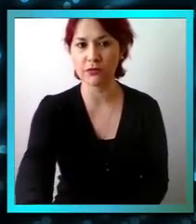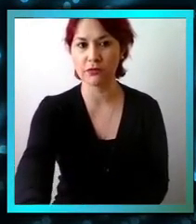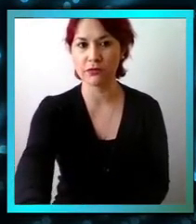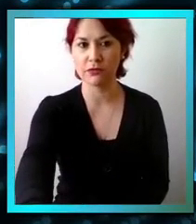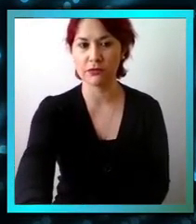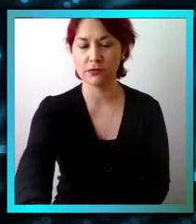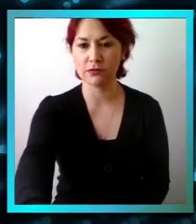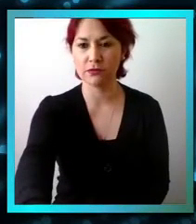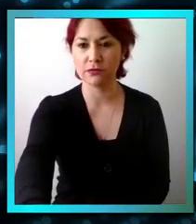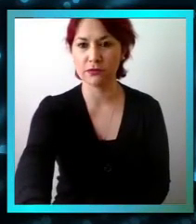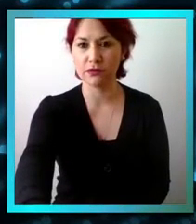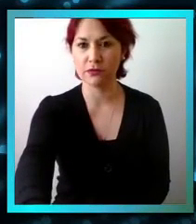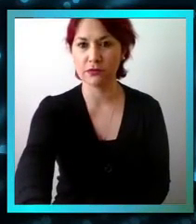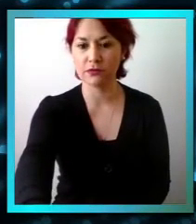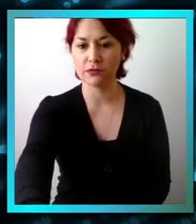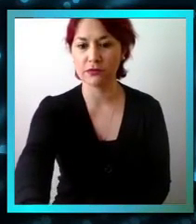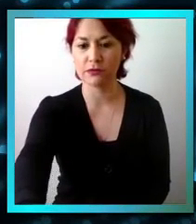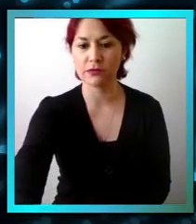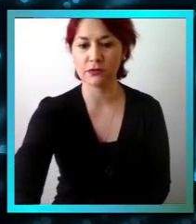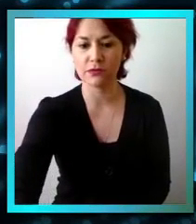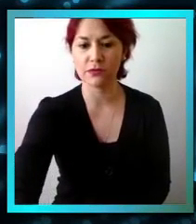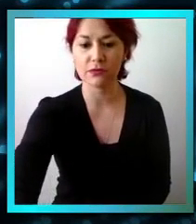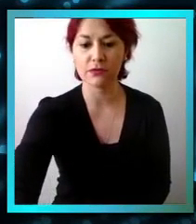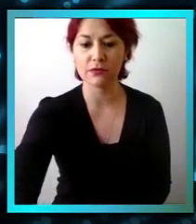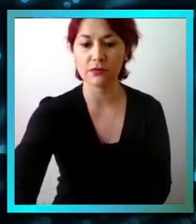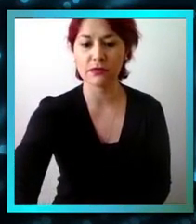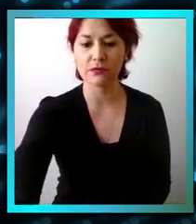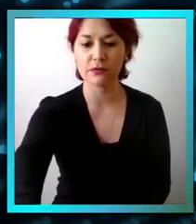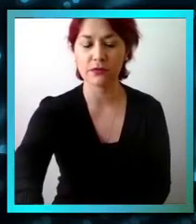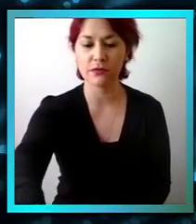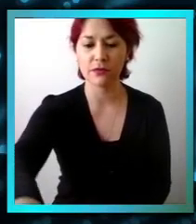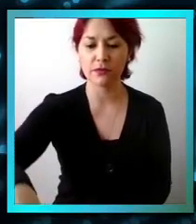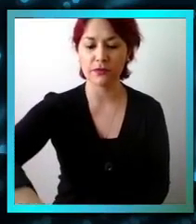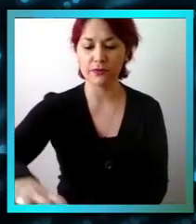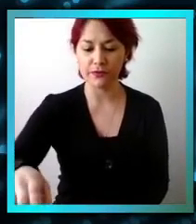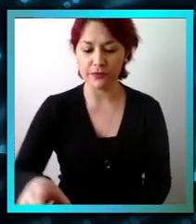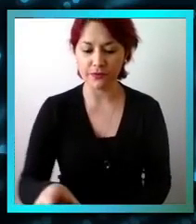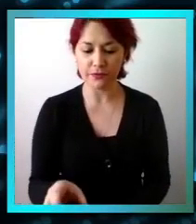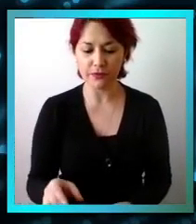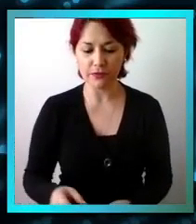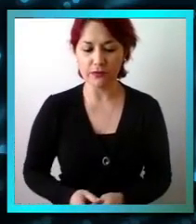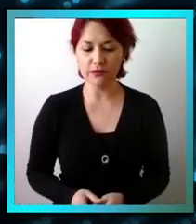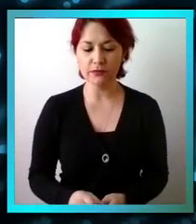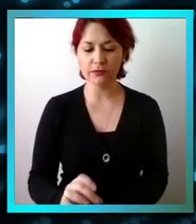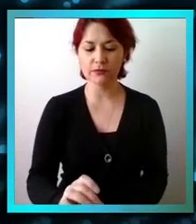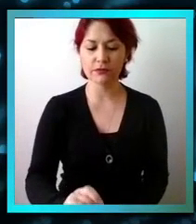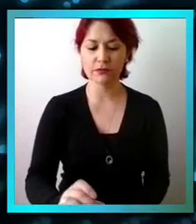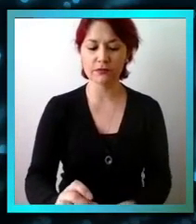to stop targeted attacks and cyber immunity for future industrial systems and internet of things